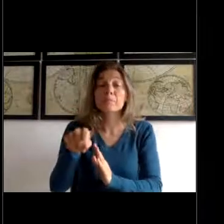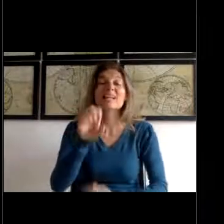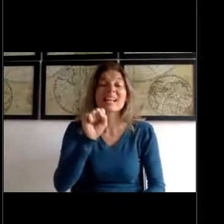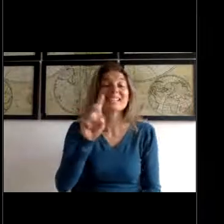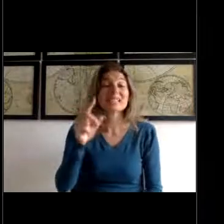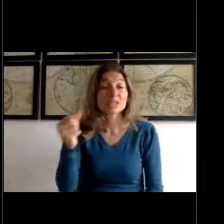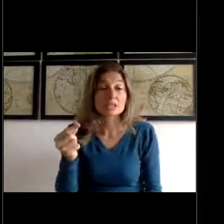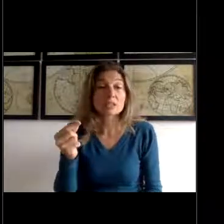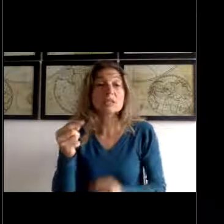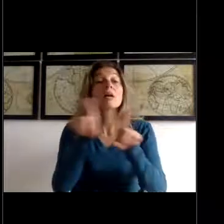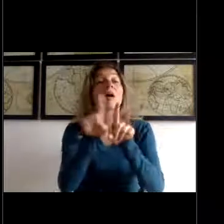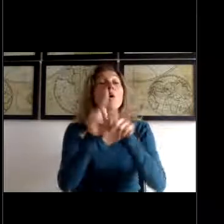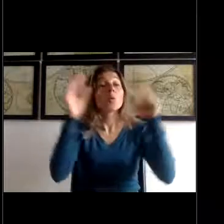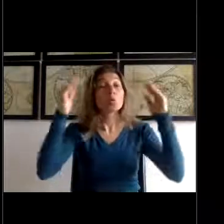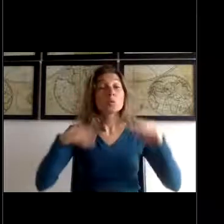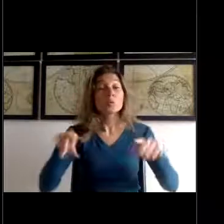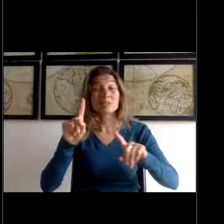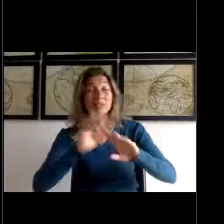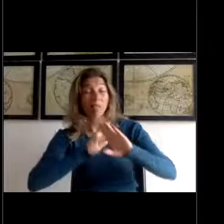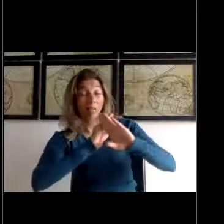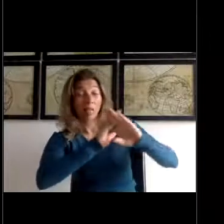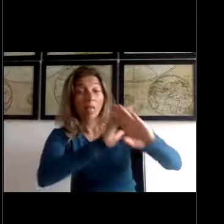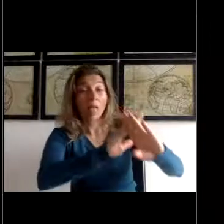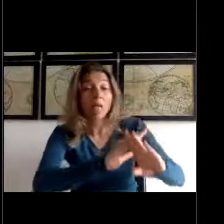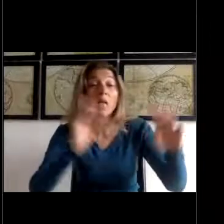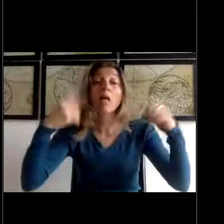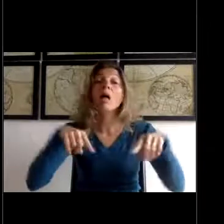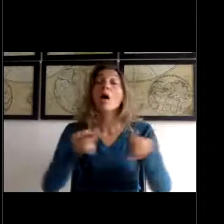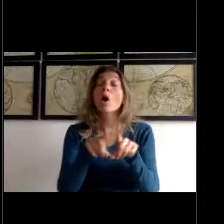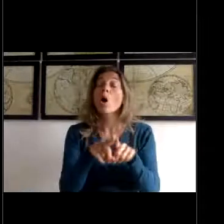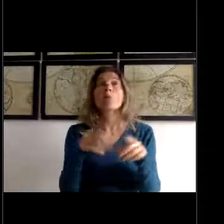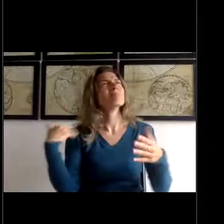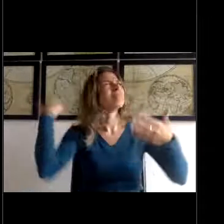and provide recommendations or key learnings for the organisations.